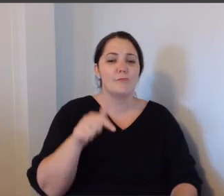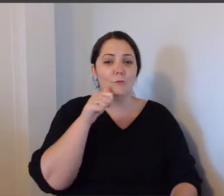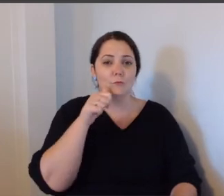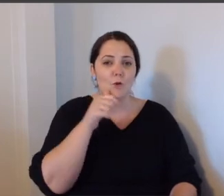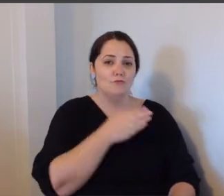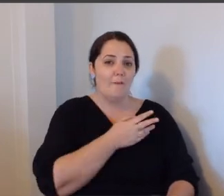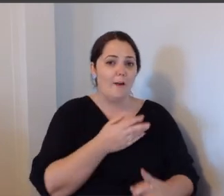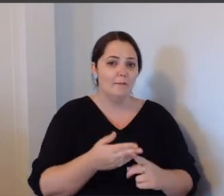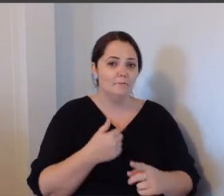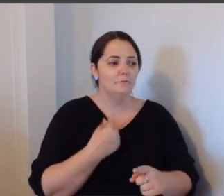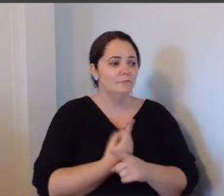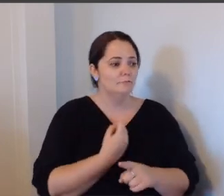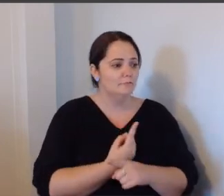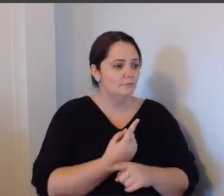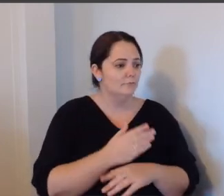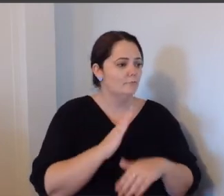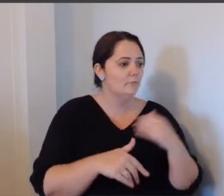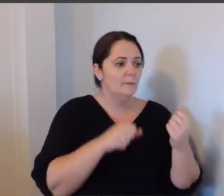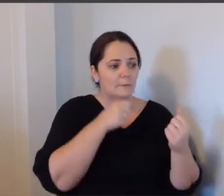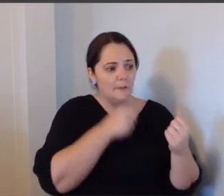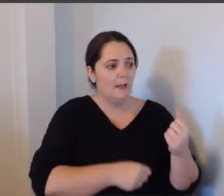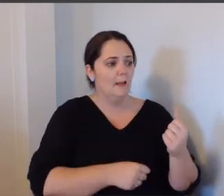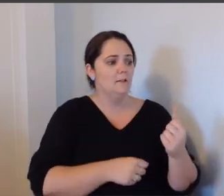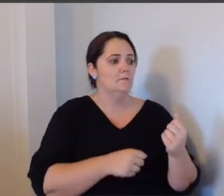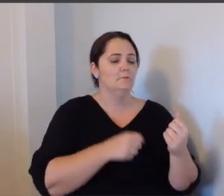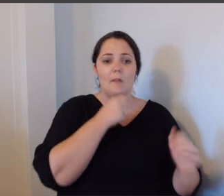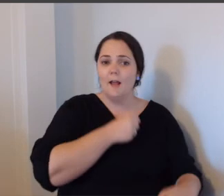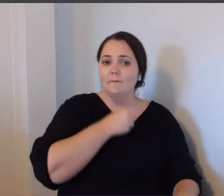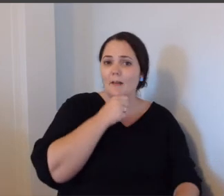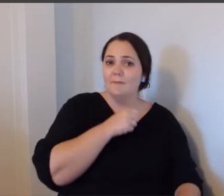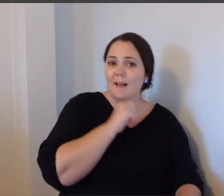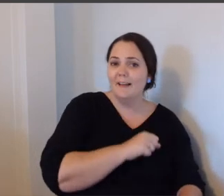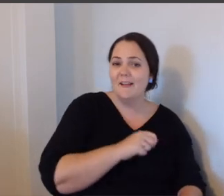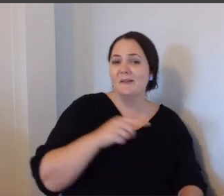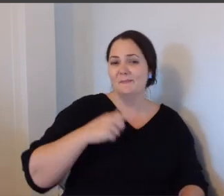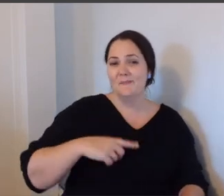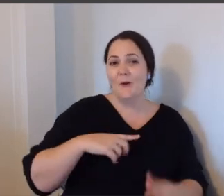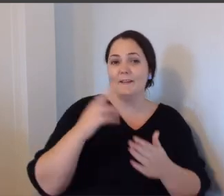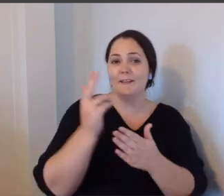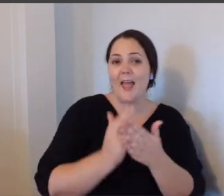understanding of artistic genius has been so long associated with the privileges and traits that are